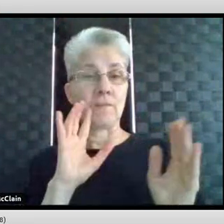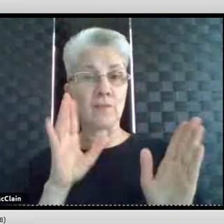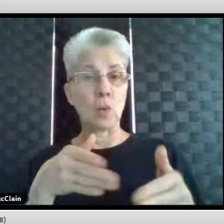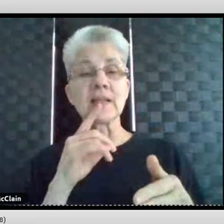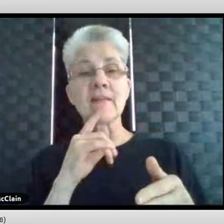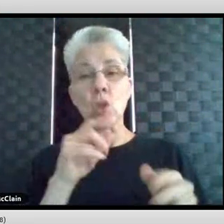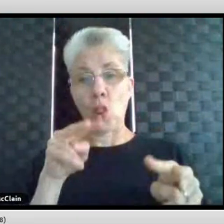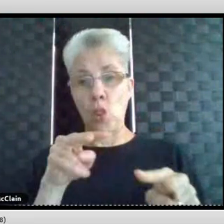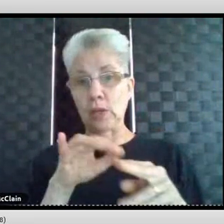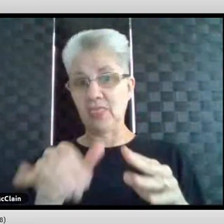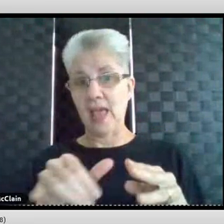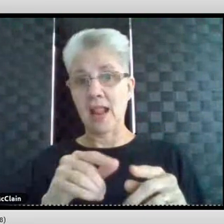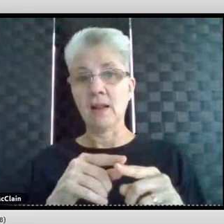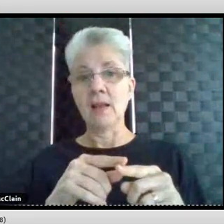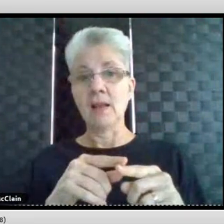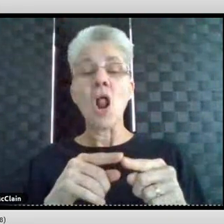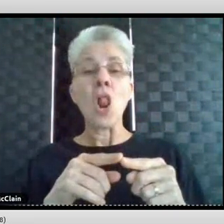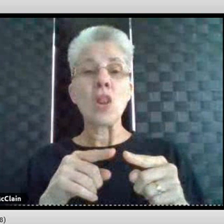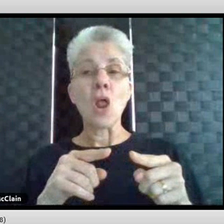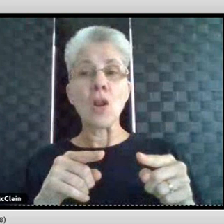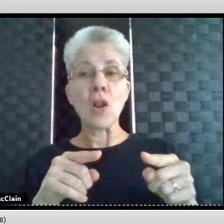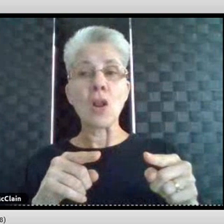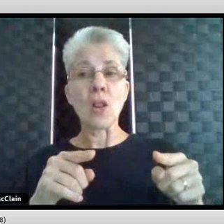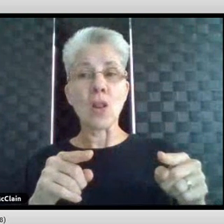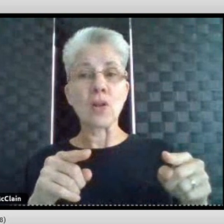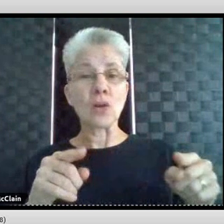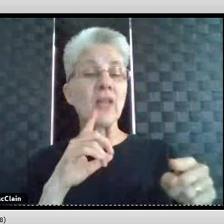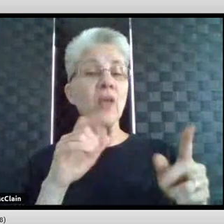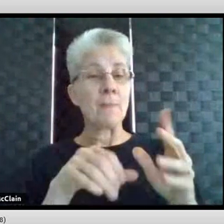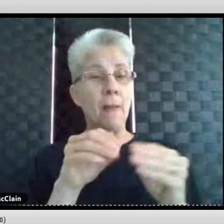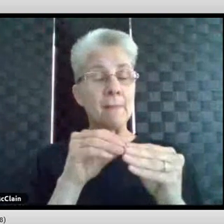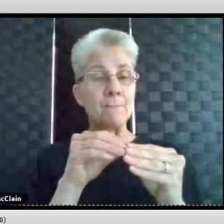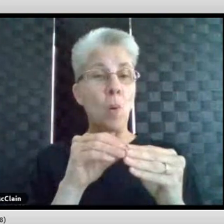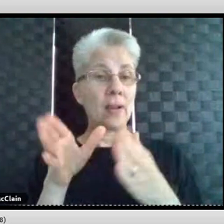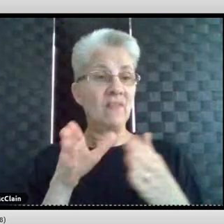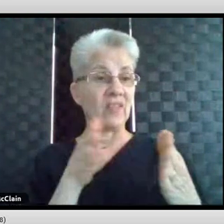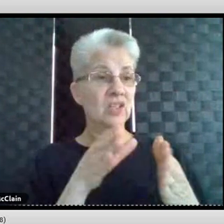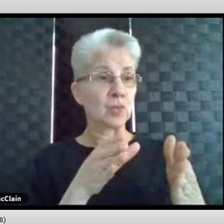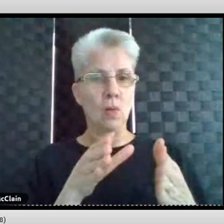If you look at that long, long, long tail there may be a lot more individual categories